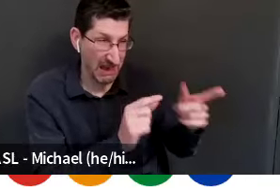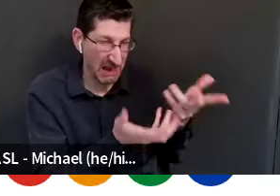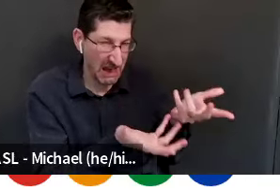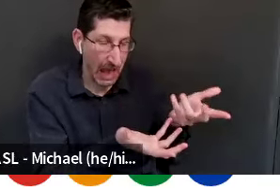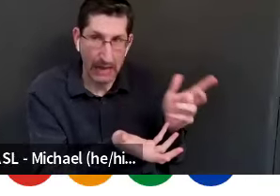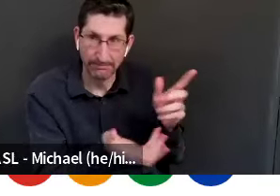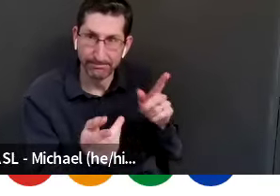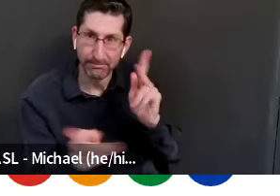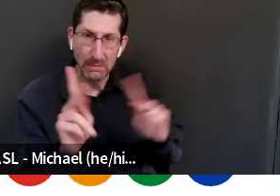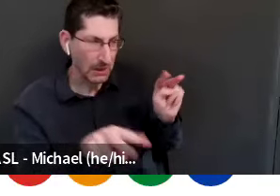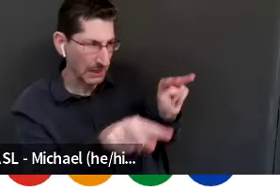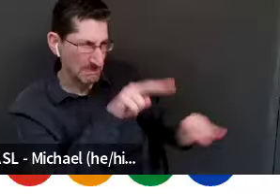SITE AND GET FEEDBACK ABOUT WHAT